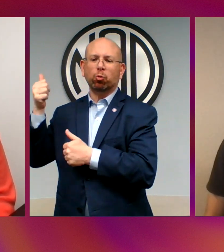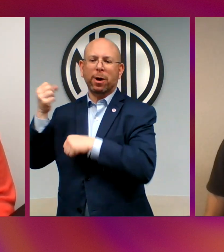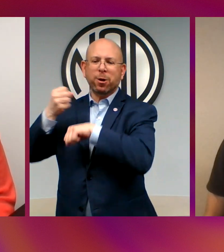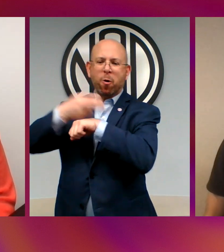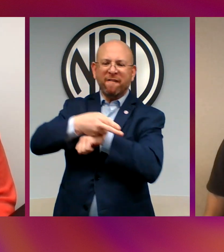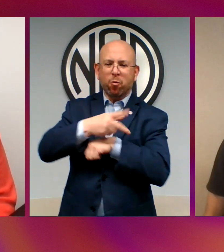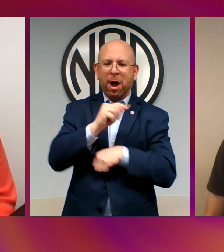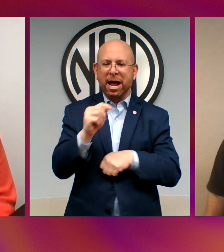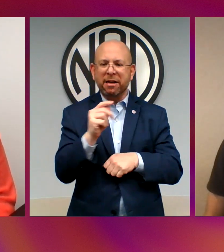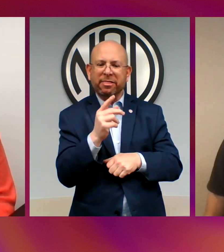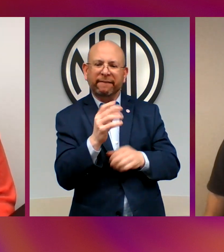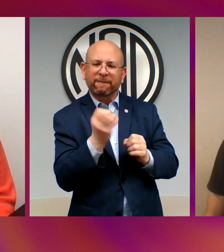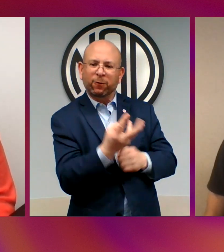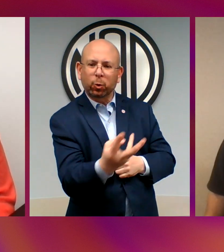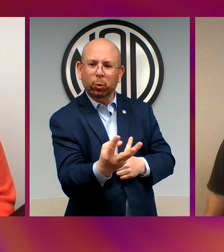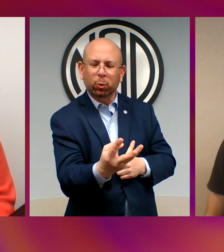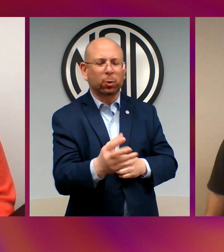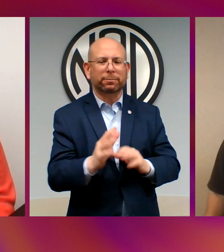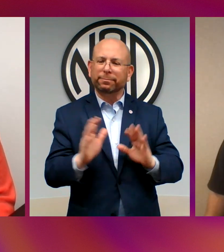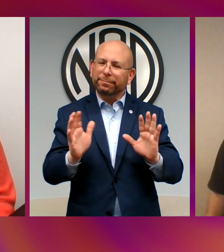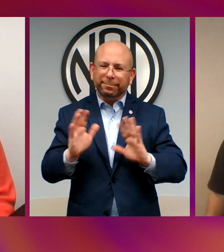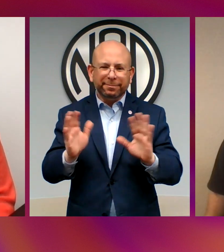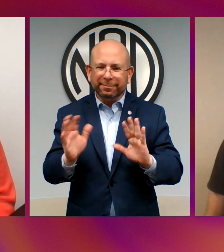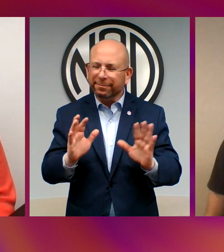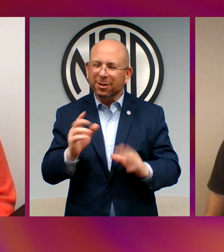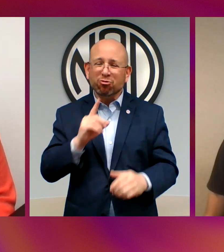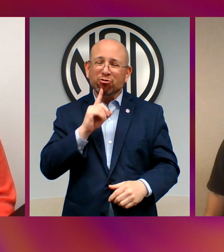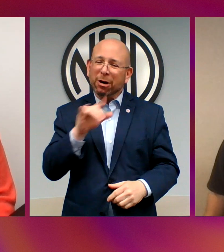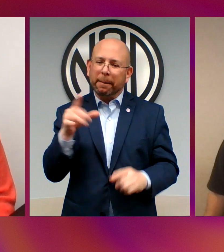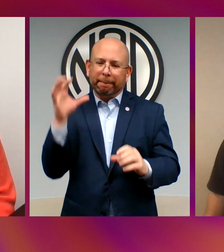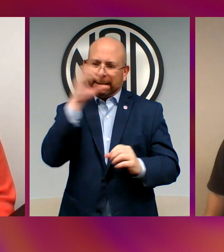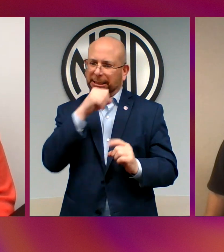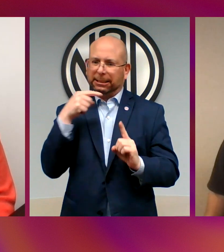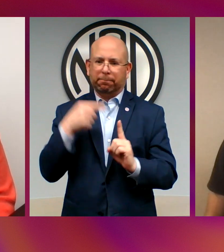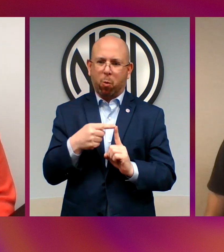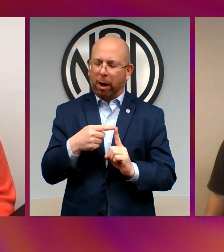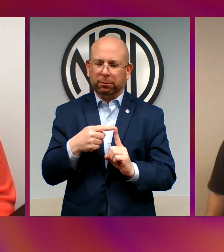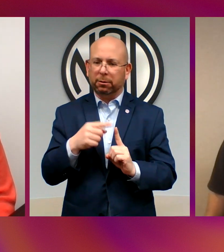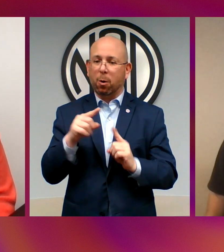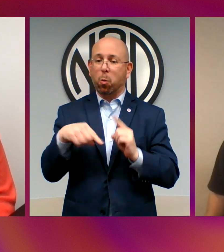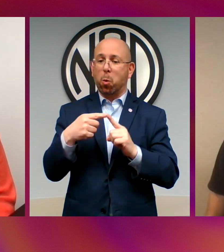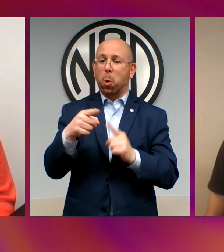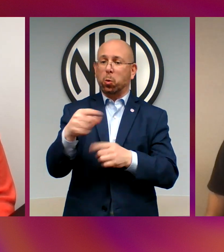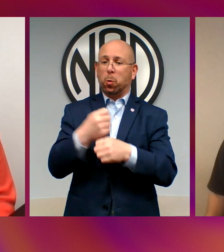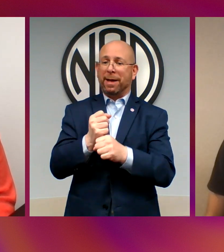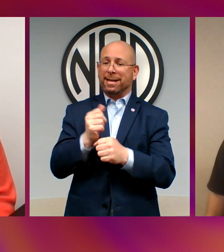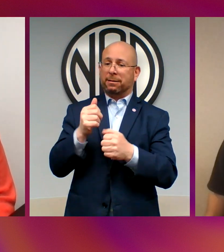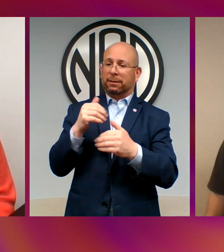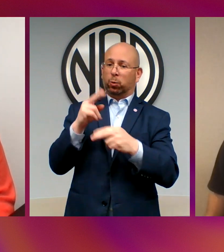override the few, that misses the mark. Universal Design,